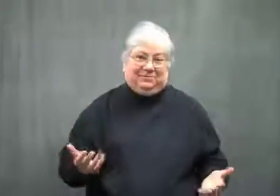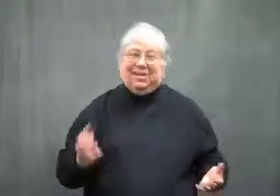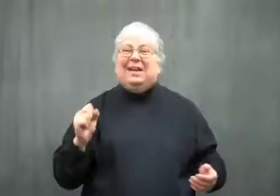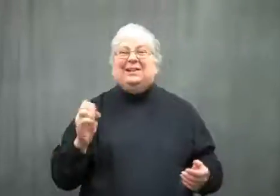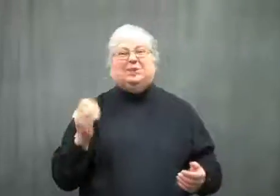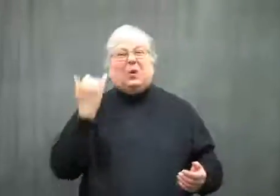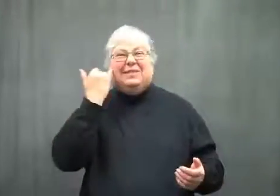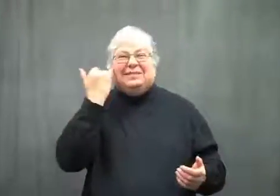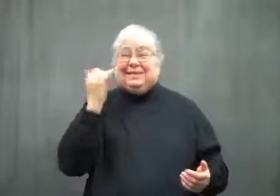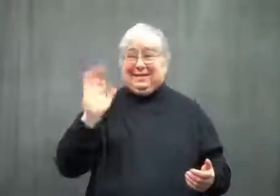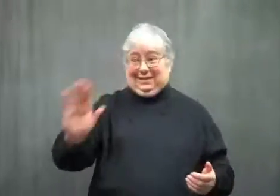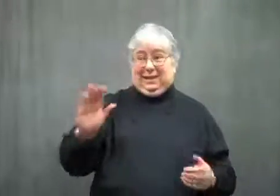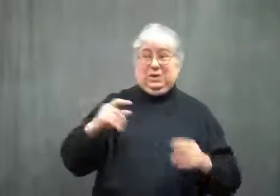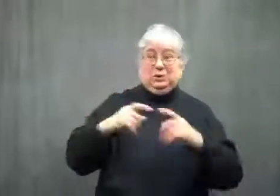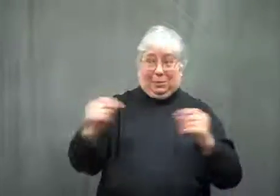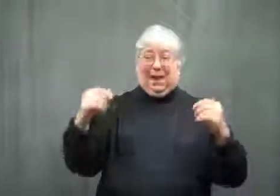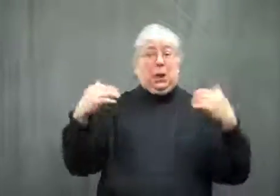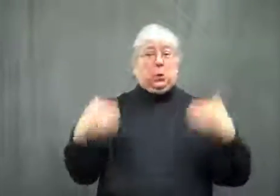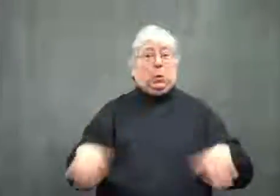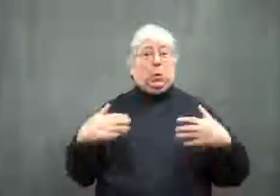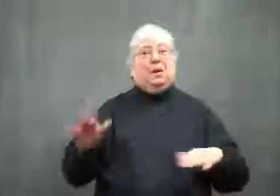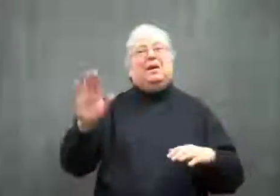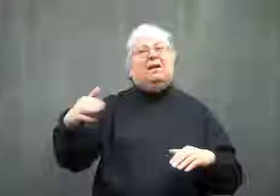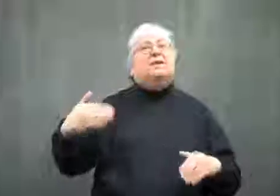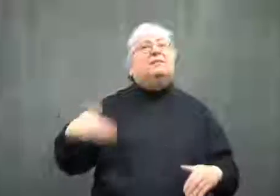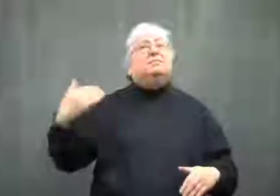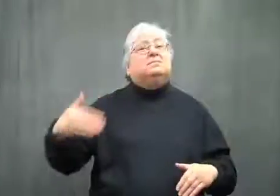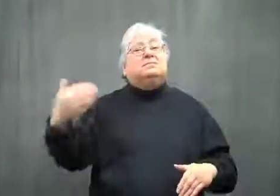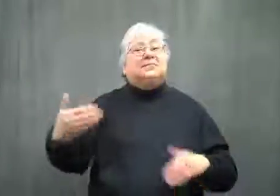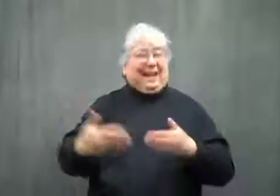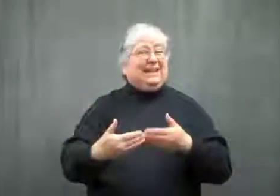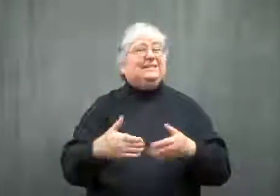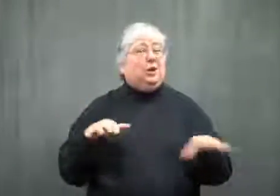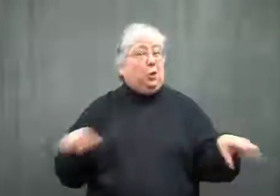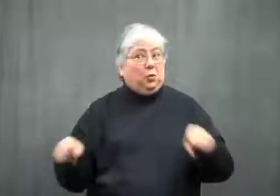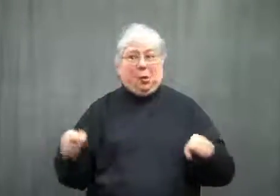Since Japan is earthquake prone,